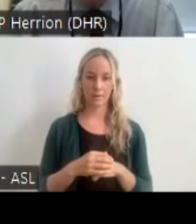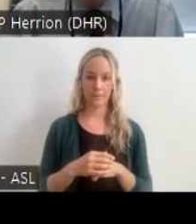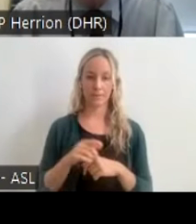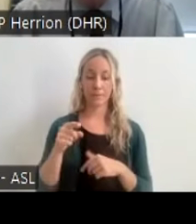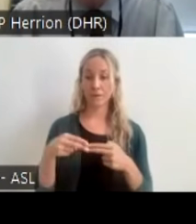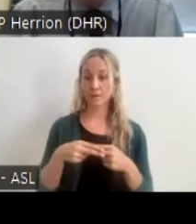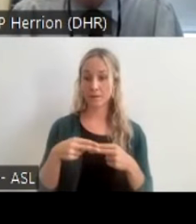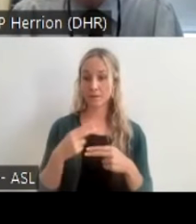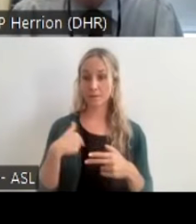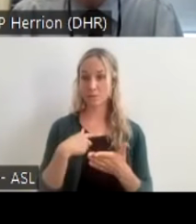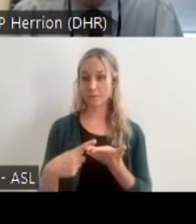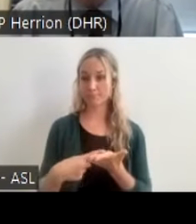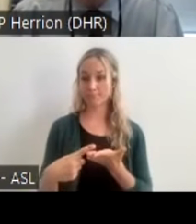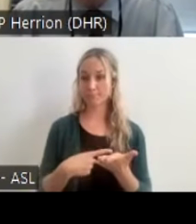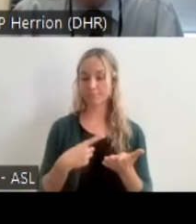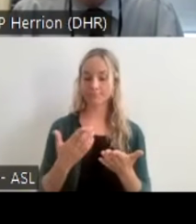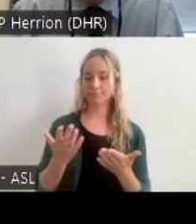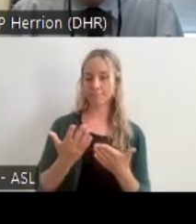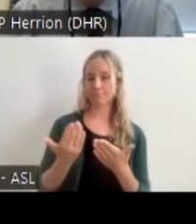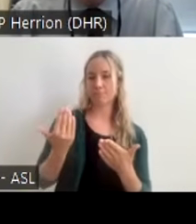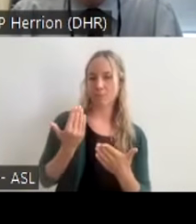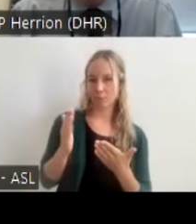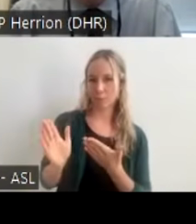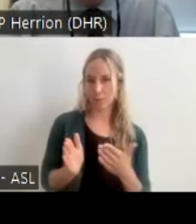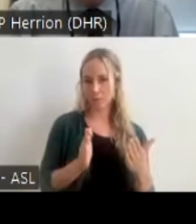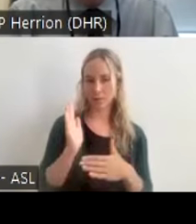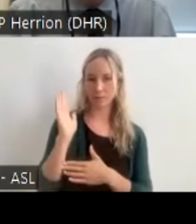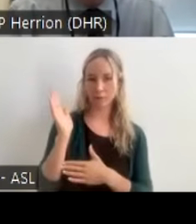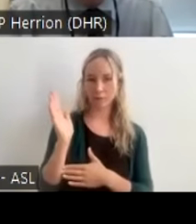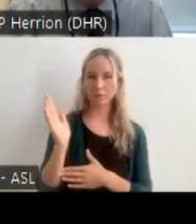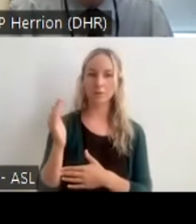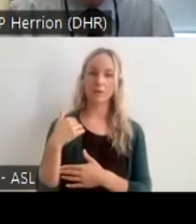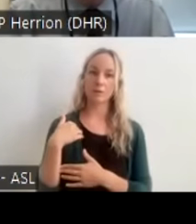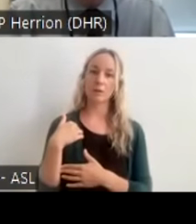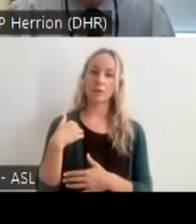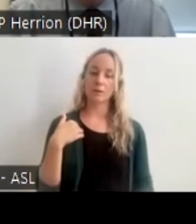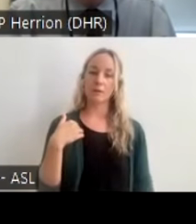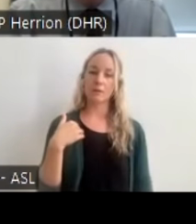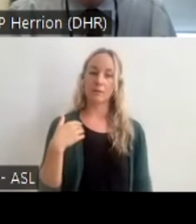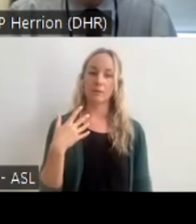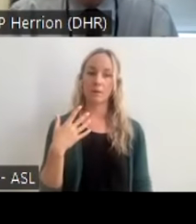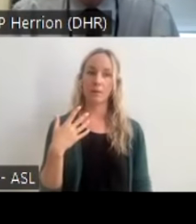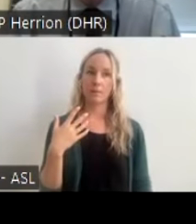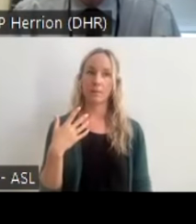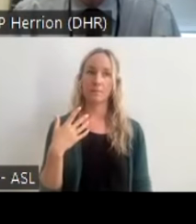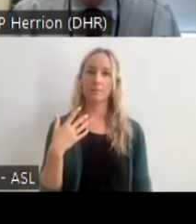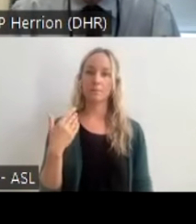number of one-step campaigns around the state of New York, And I'll talk a little bit about our Division Initiated